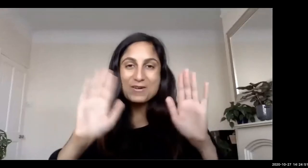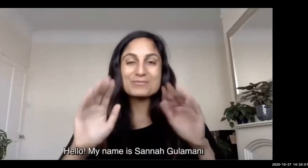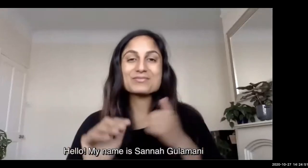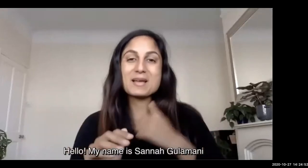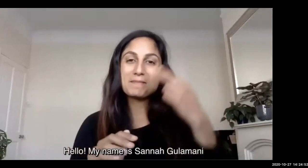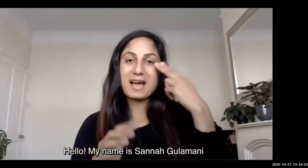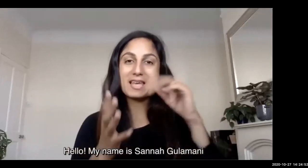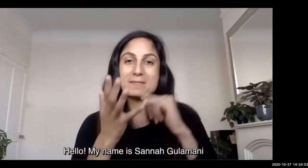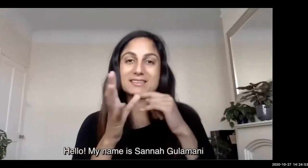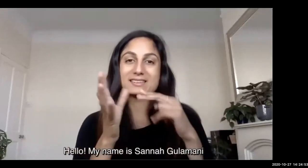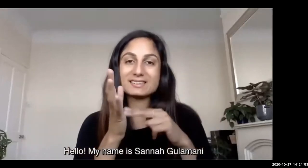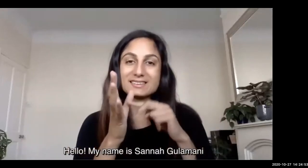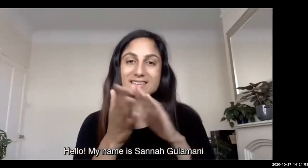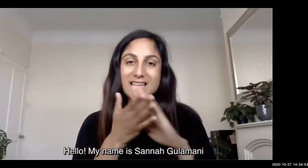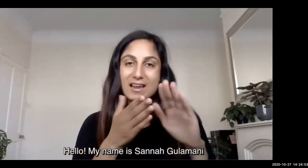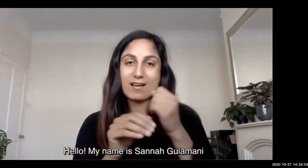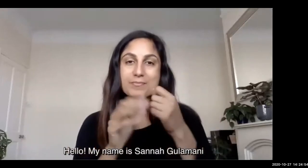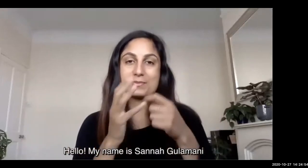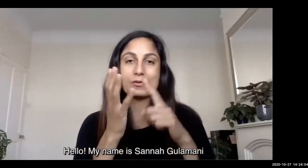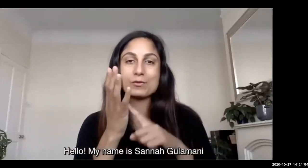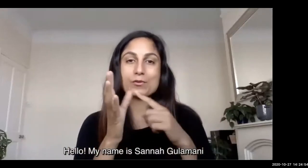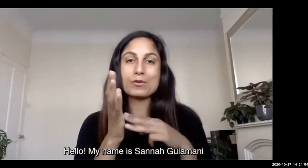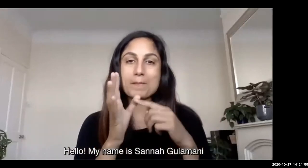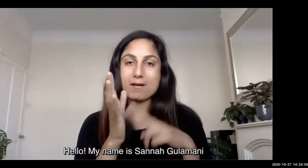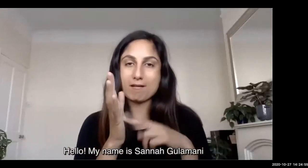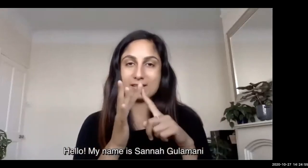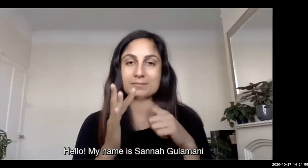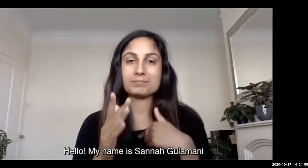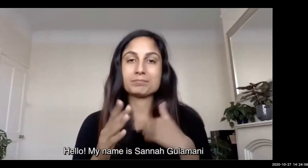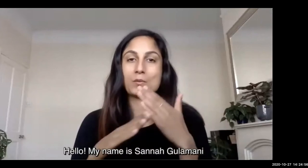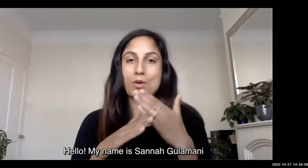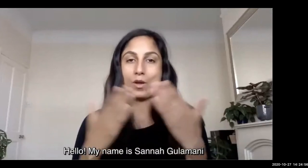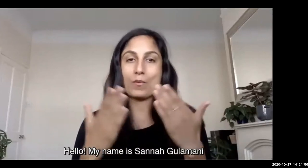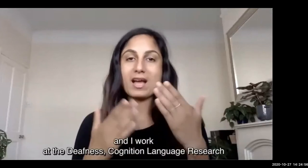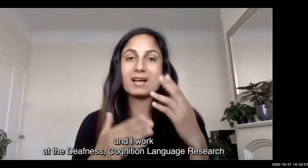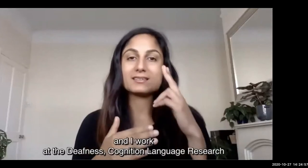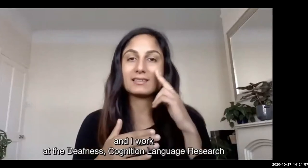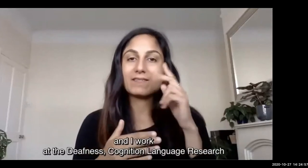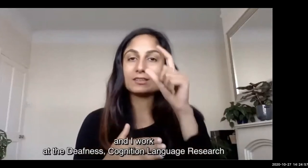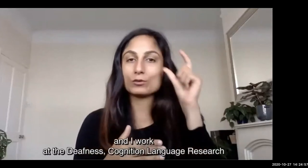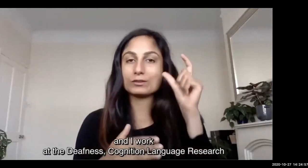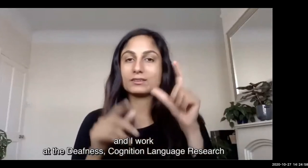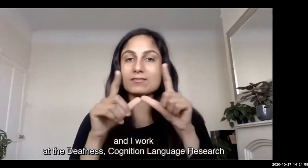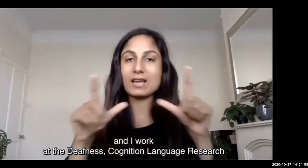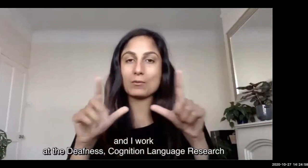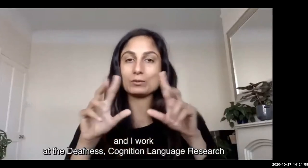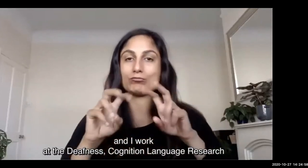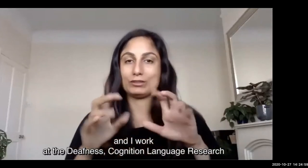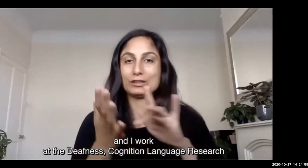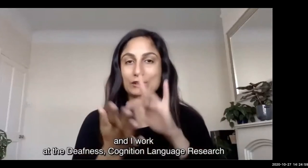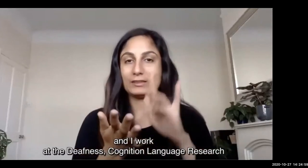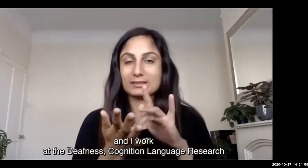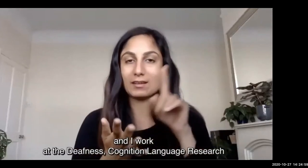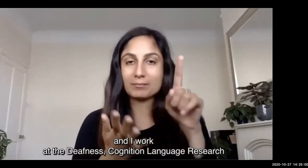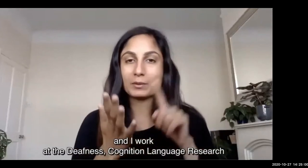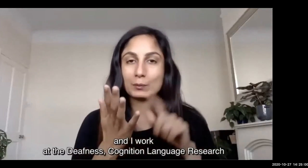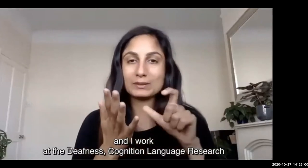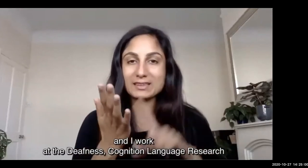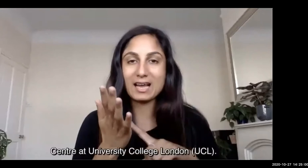Hello my name is Sannah Gulamanni and I work at the Deafness Cognition And Language research